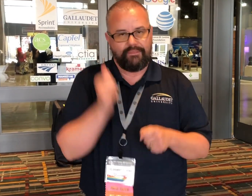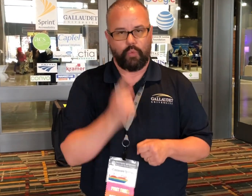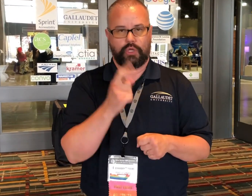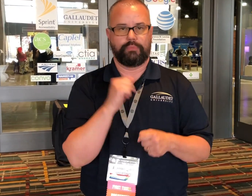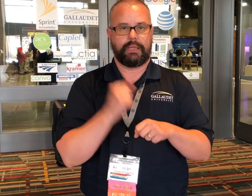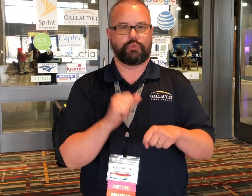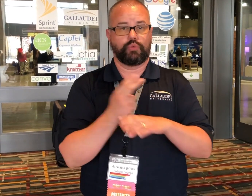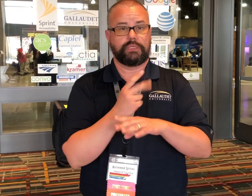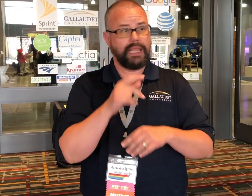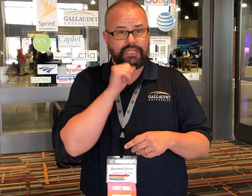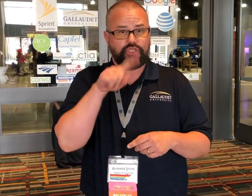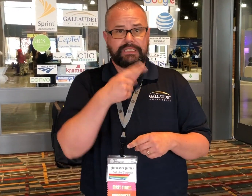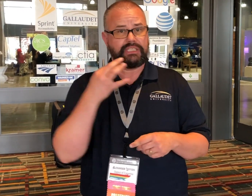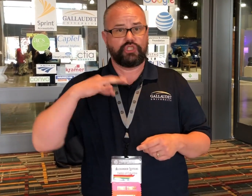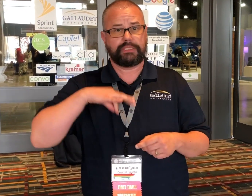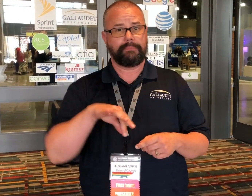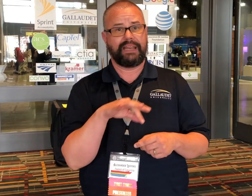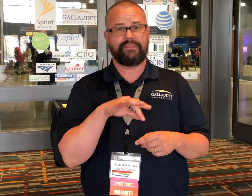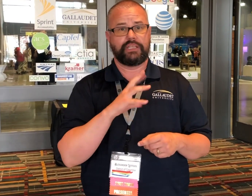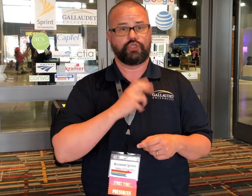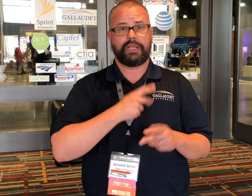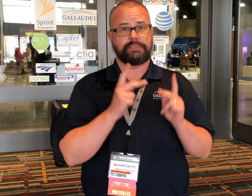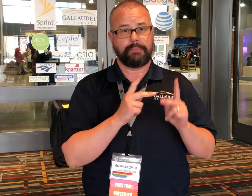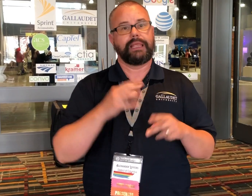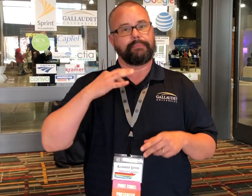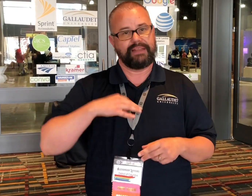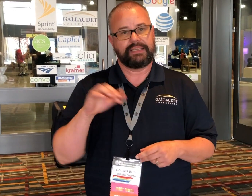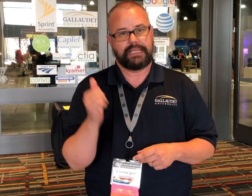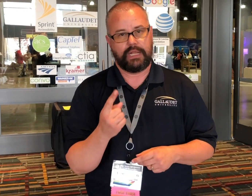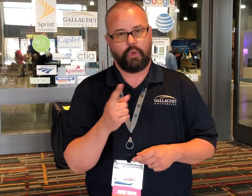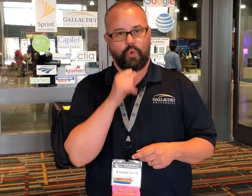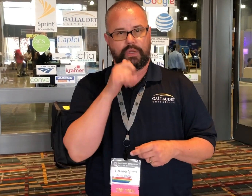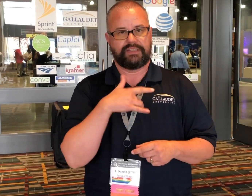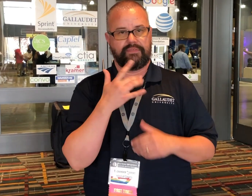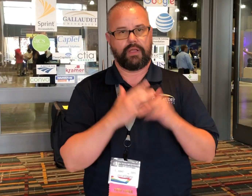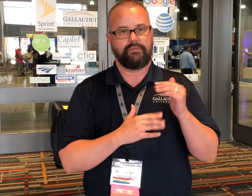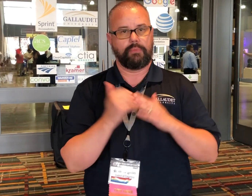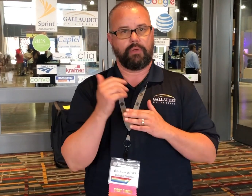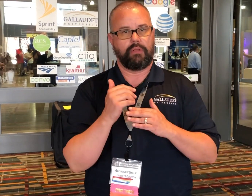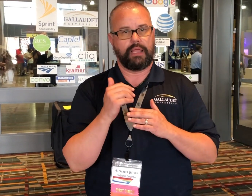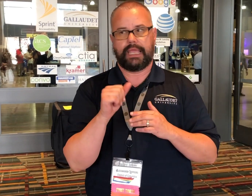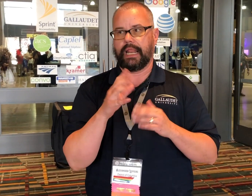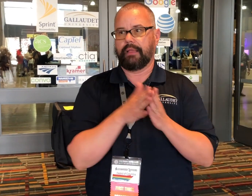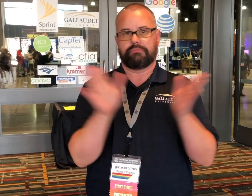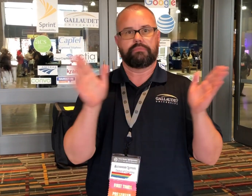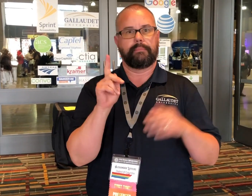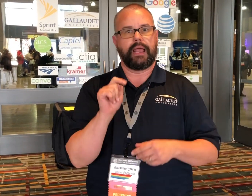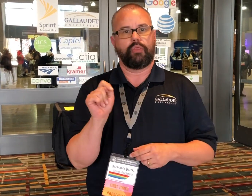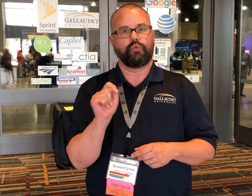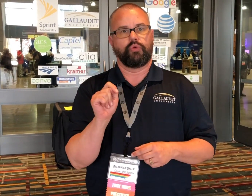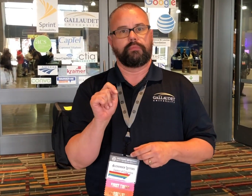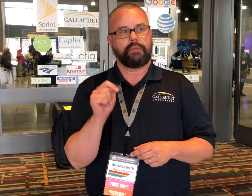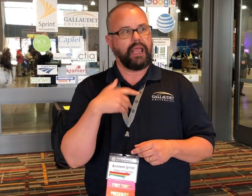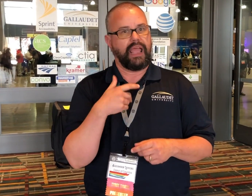It’s important and we have to have a safe space for everyone. It doesn’t just benefit transgender people. It benefits everyone who doesn’t feel comfortable.